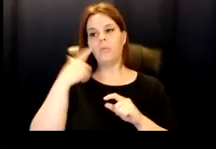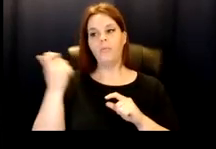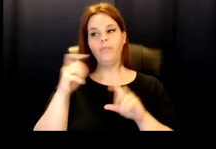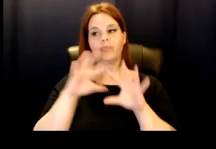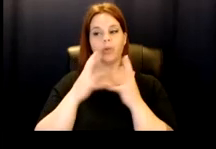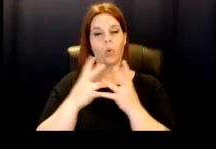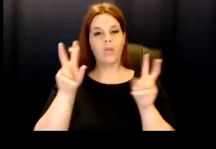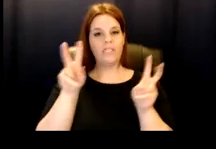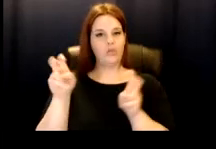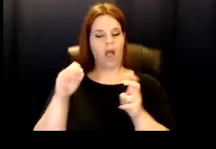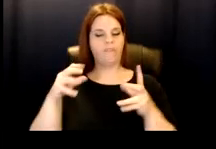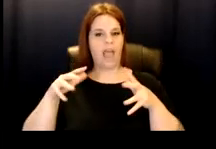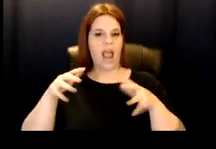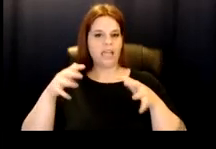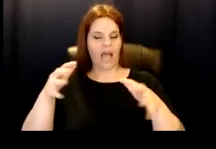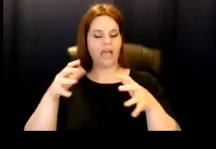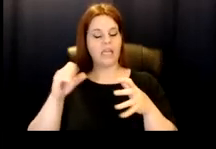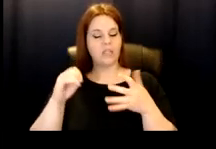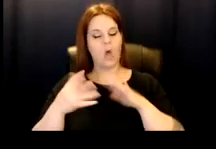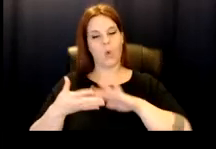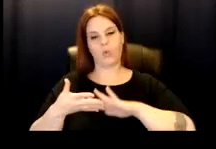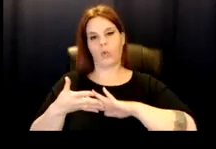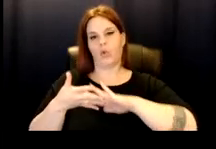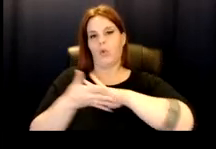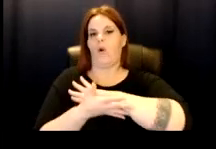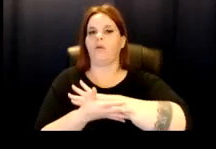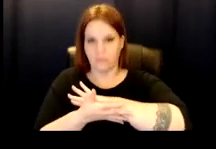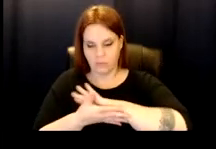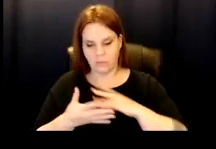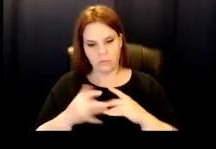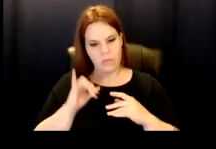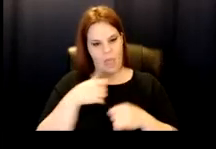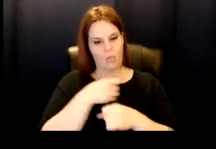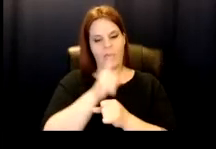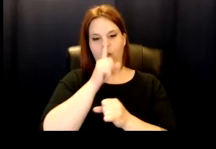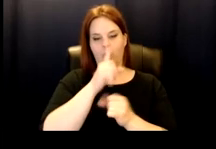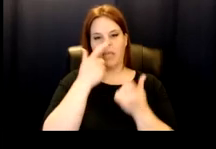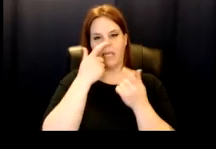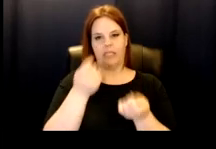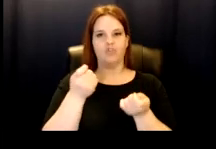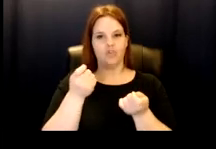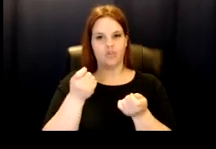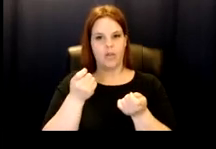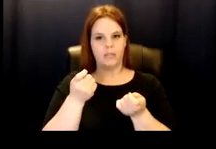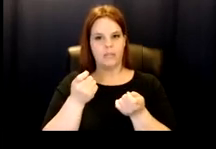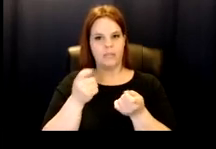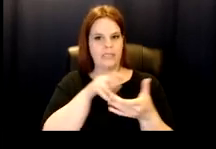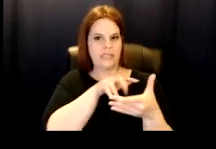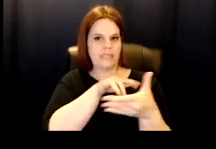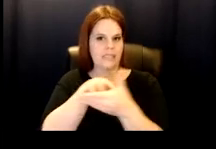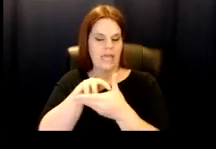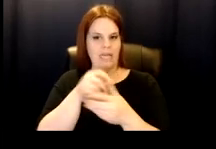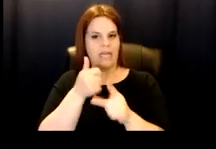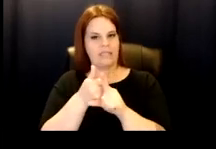of anxiety is so nuanced. And that would make a really interesting study in and of itself.